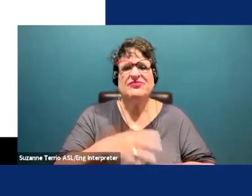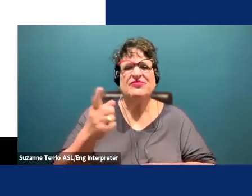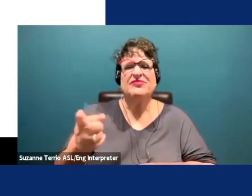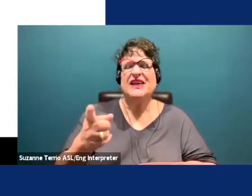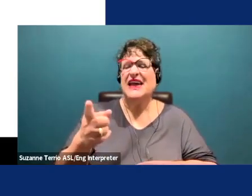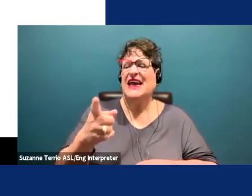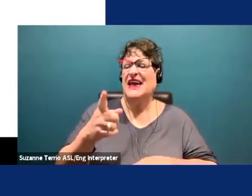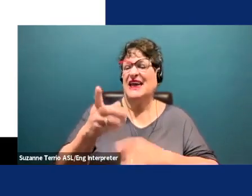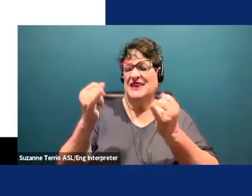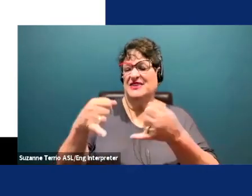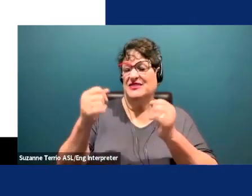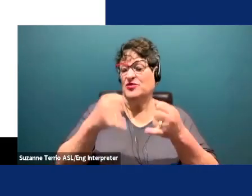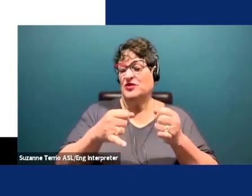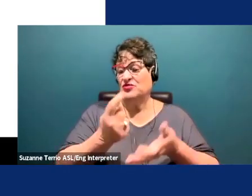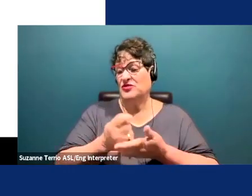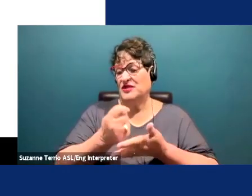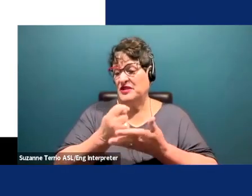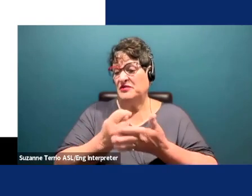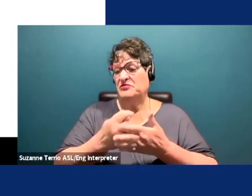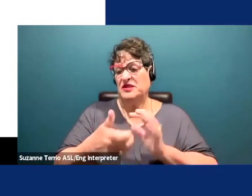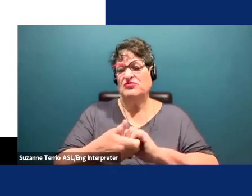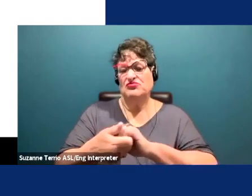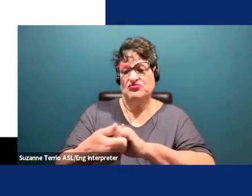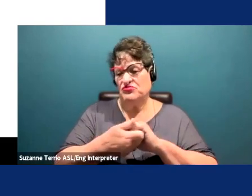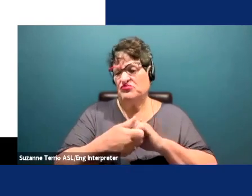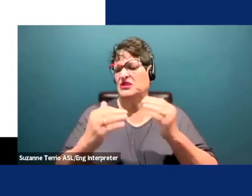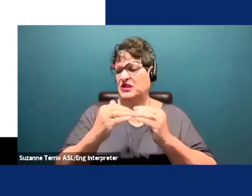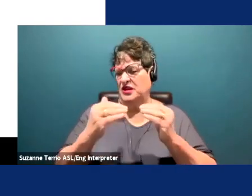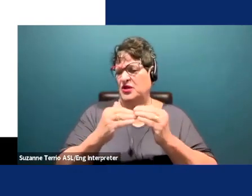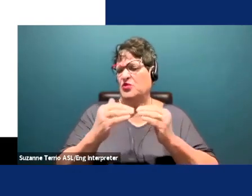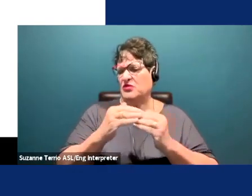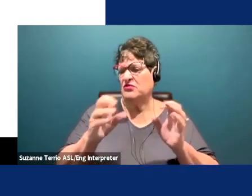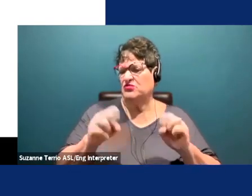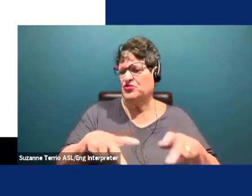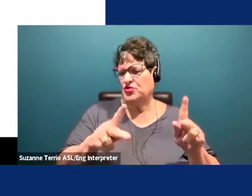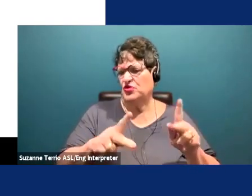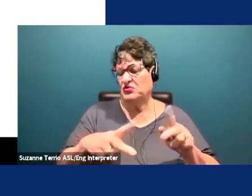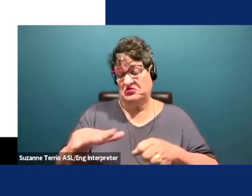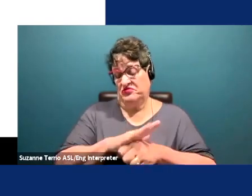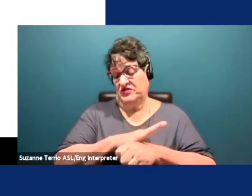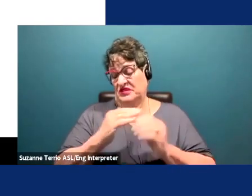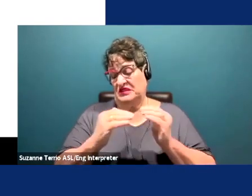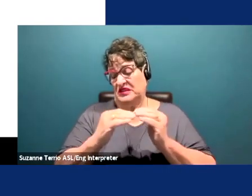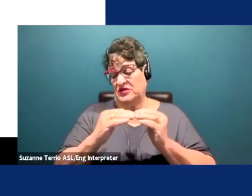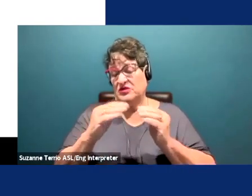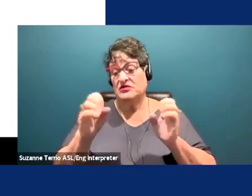in hand with full and equal opportunity. What full and equal opportunity says is that disabled parents must be